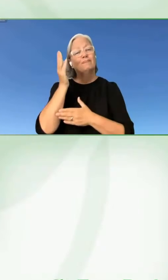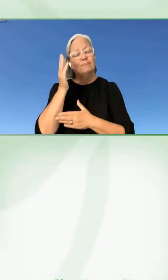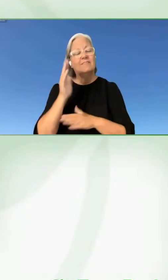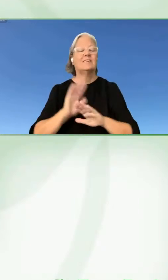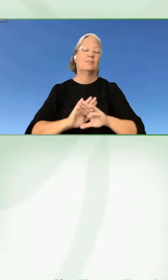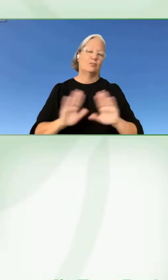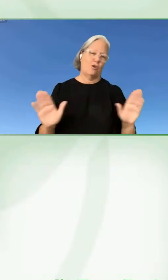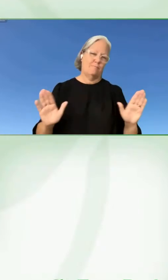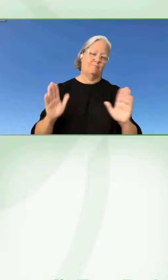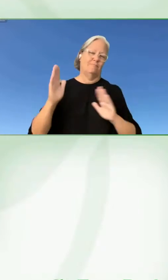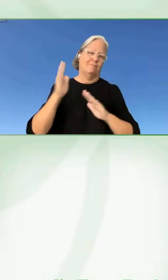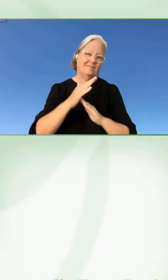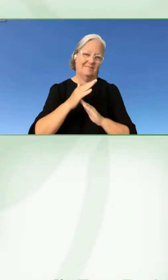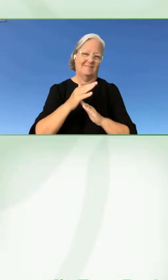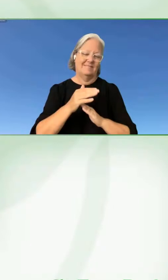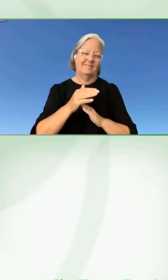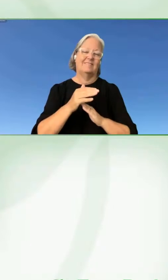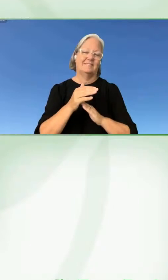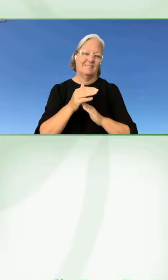is up. The panel will be available, so please talk to them.